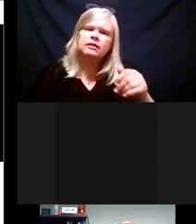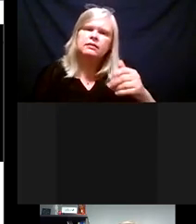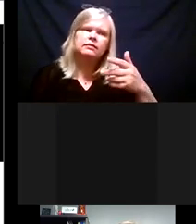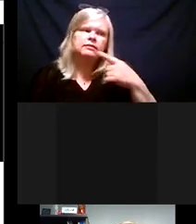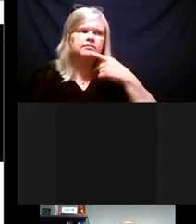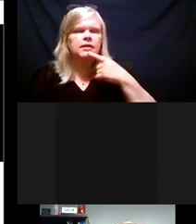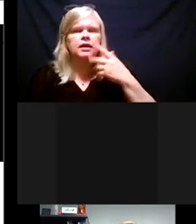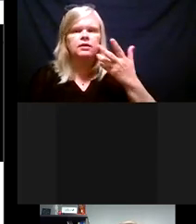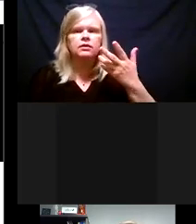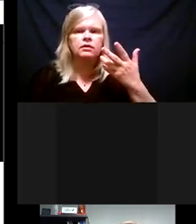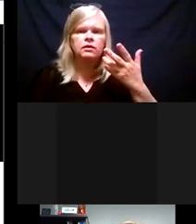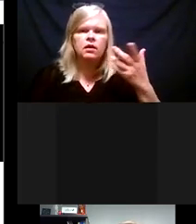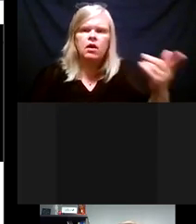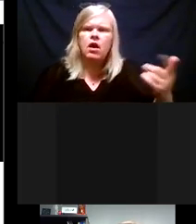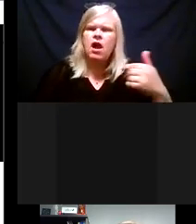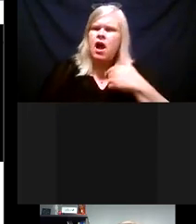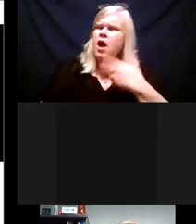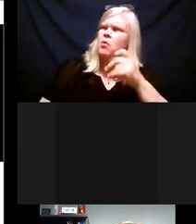THEY SAY THEY WANT TO REPORT TO THE POLICE.